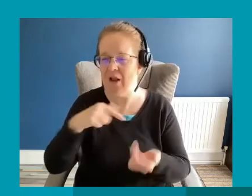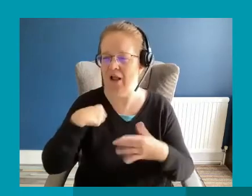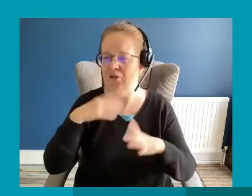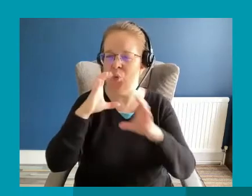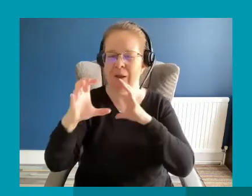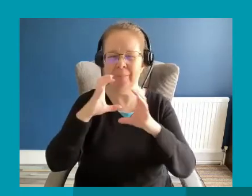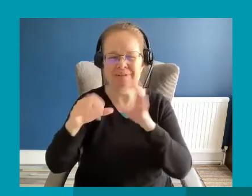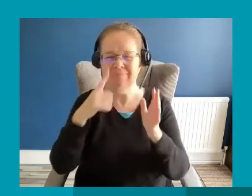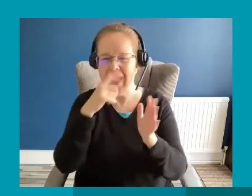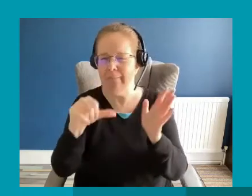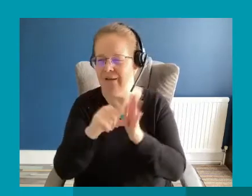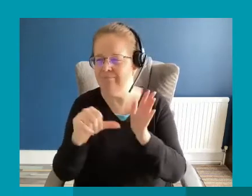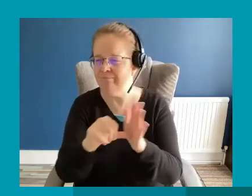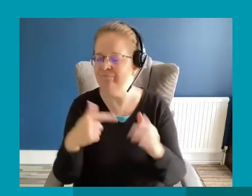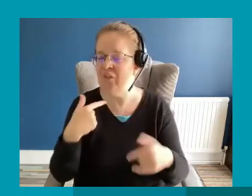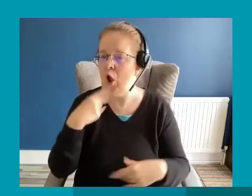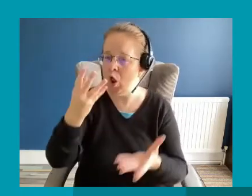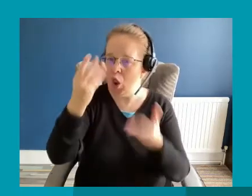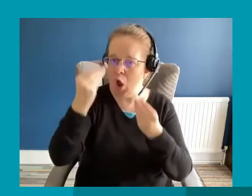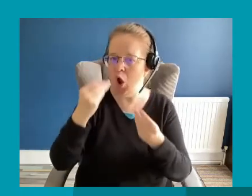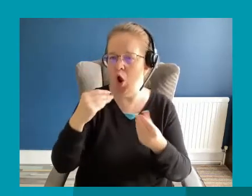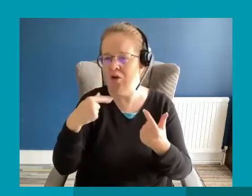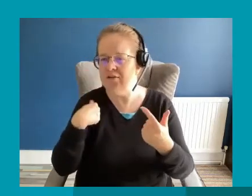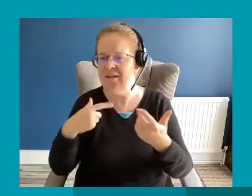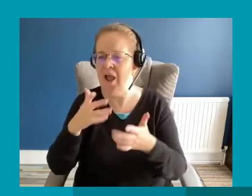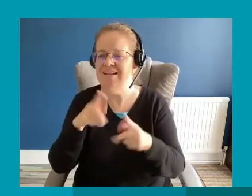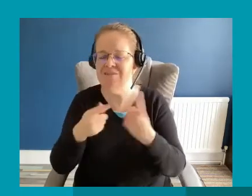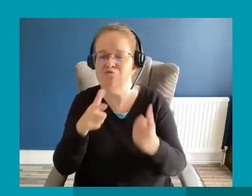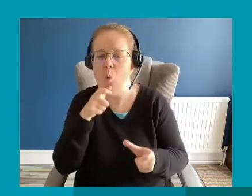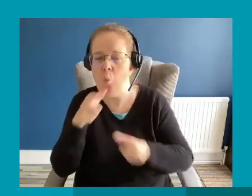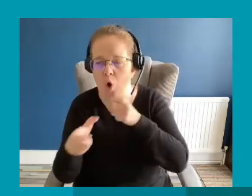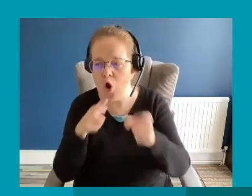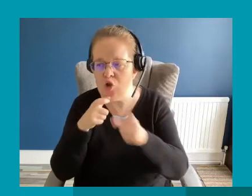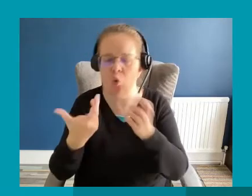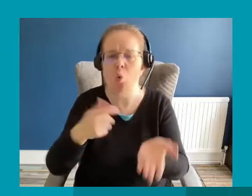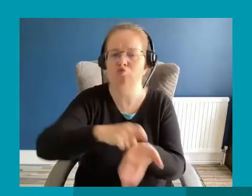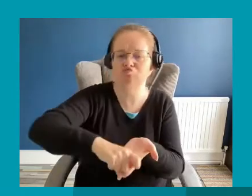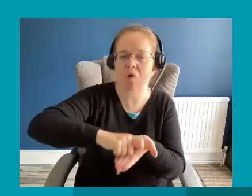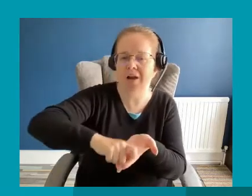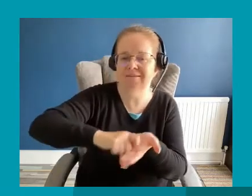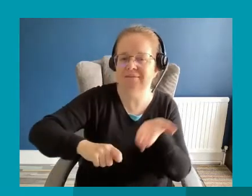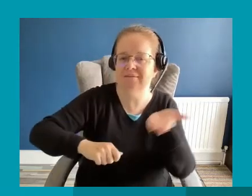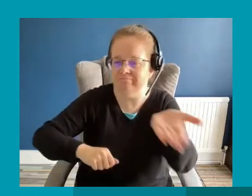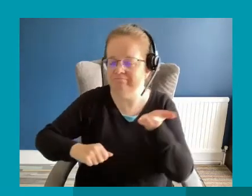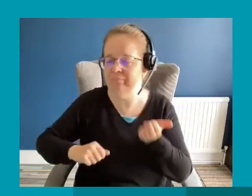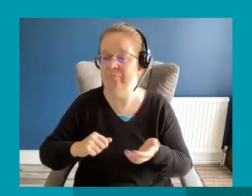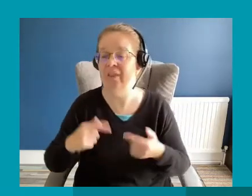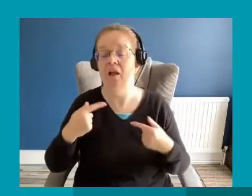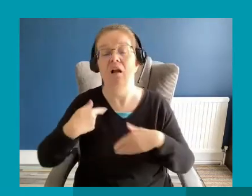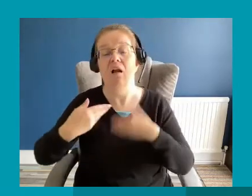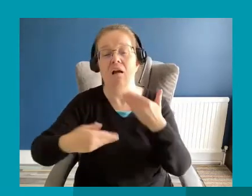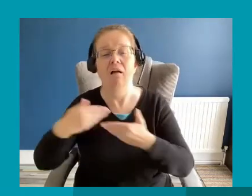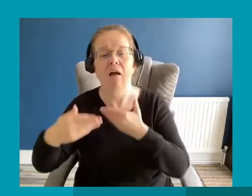My communication has a few challenges I have learned to work around this by using different words or writing them down overtime.